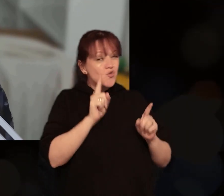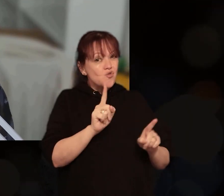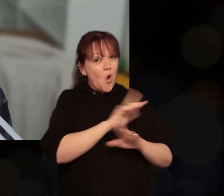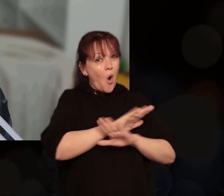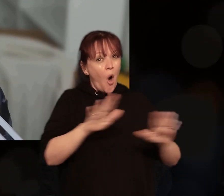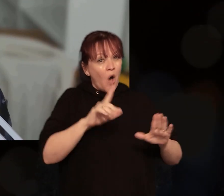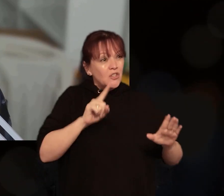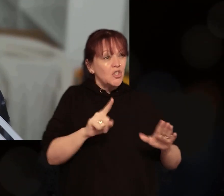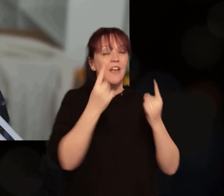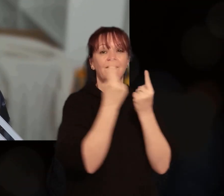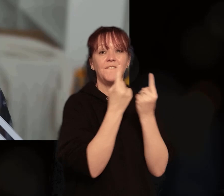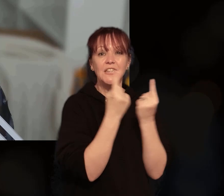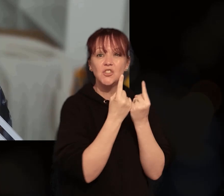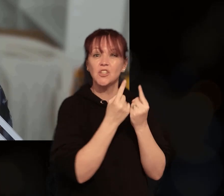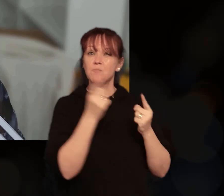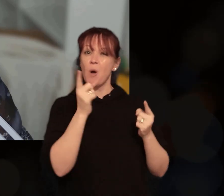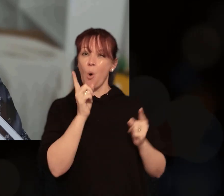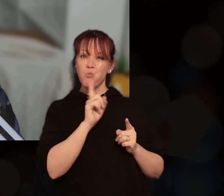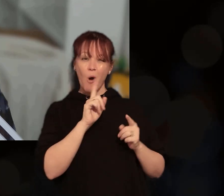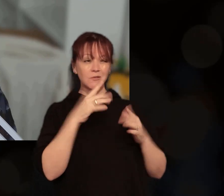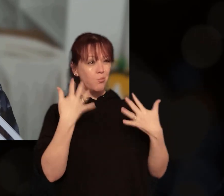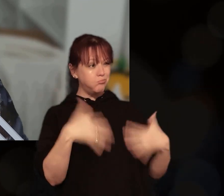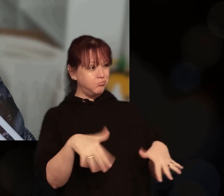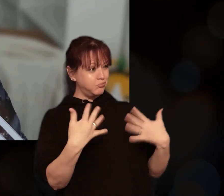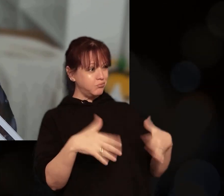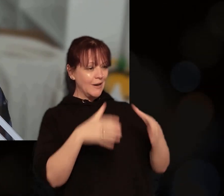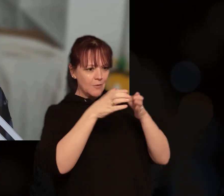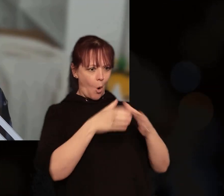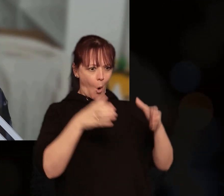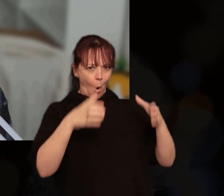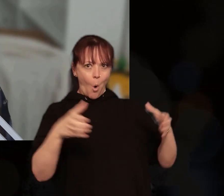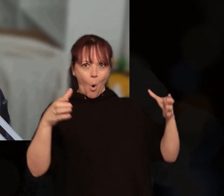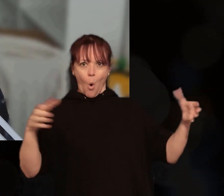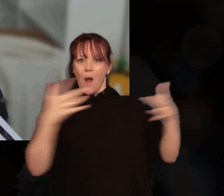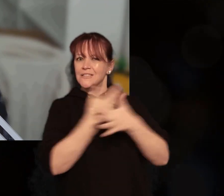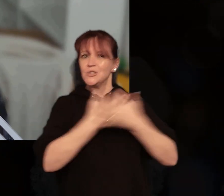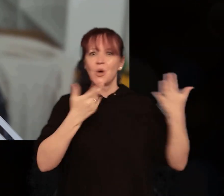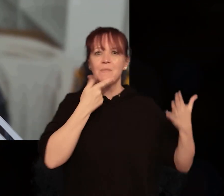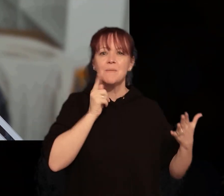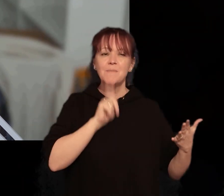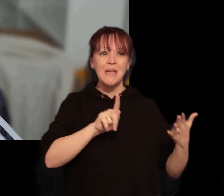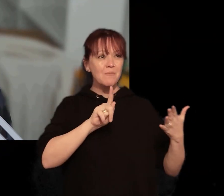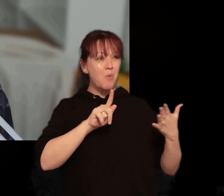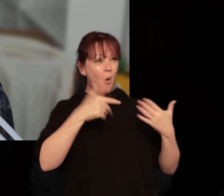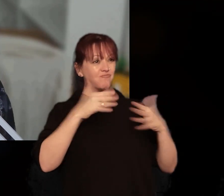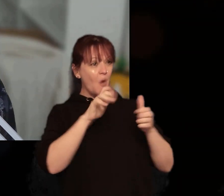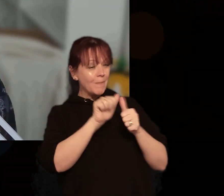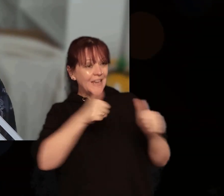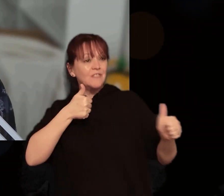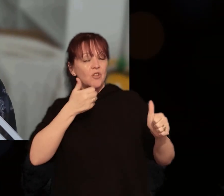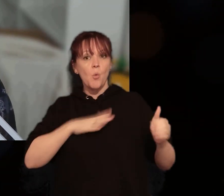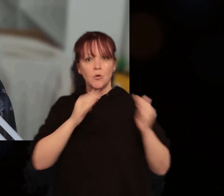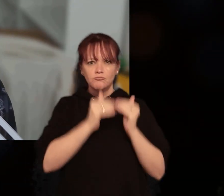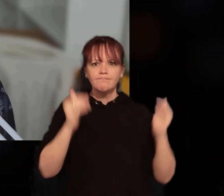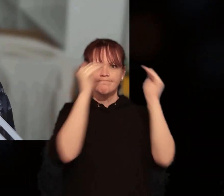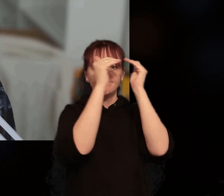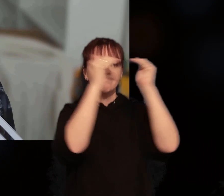What really stands out this year is the breath, so many people across all sections of the industry wanting to raise the bar even higher.